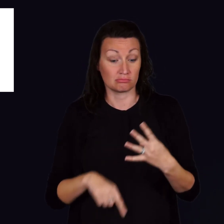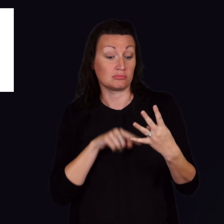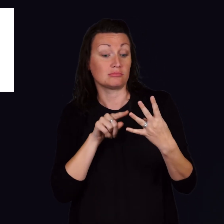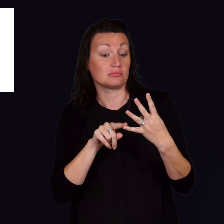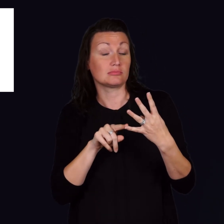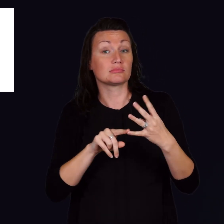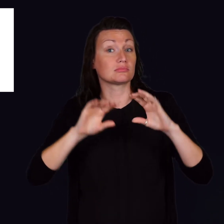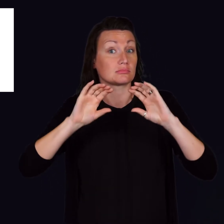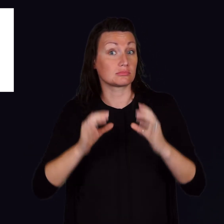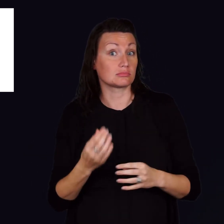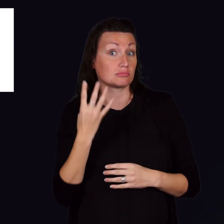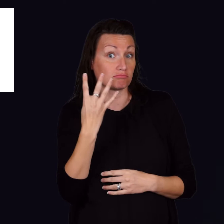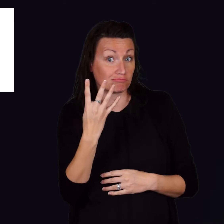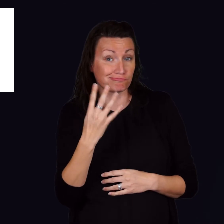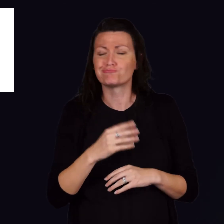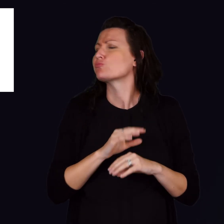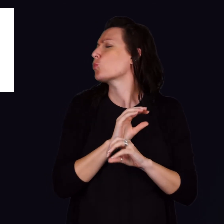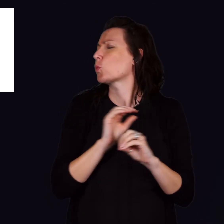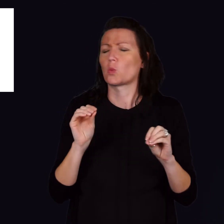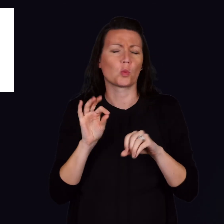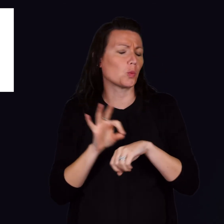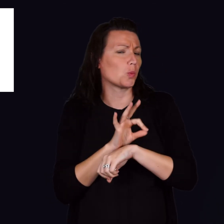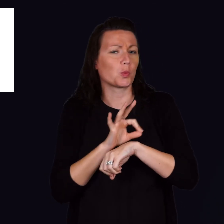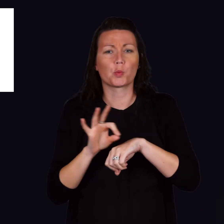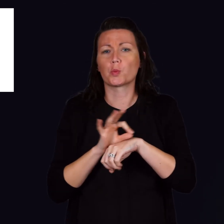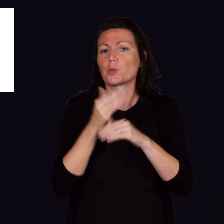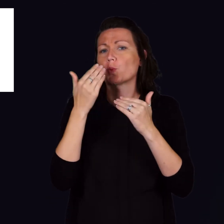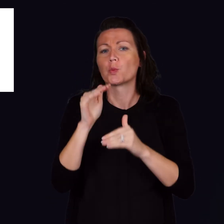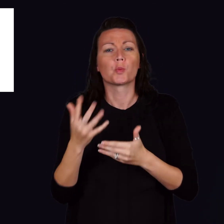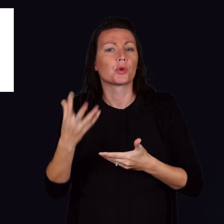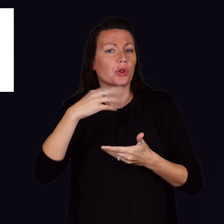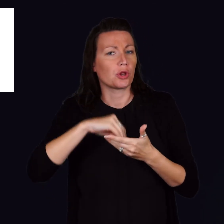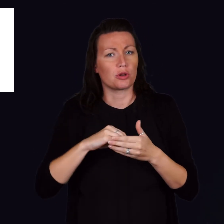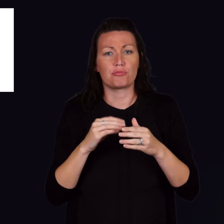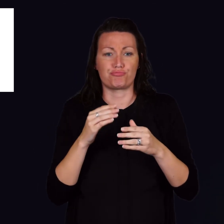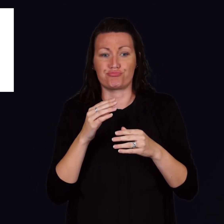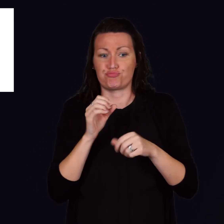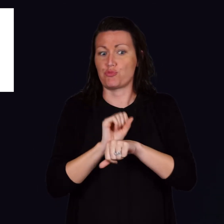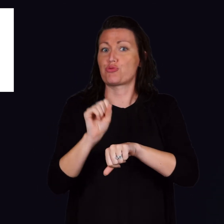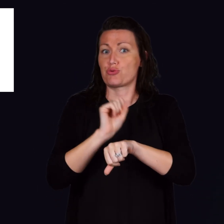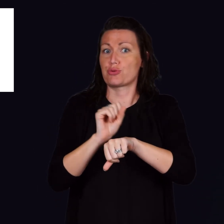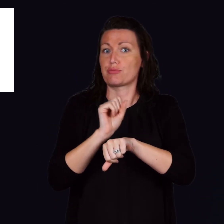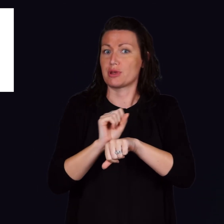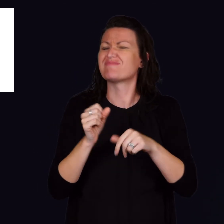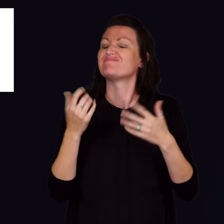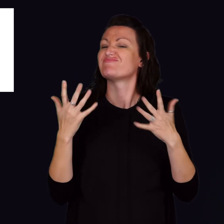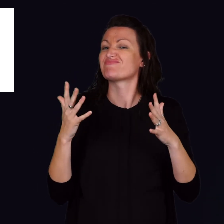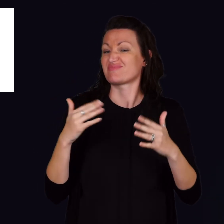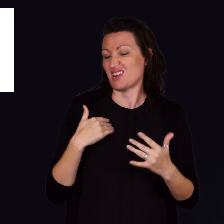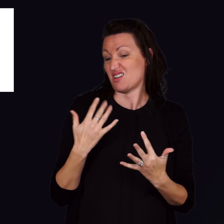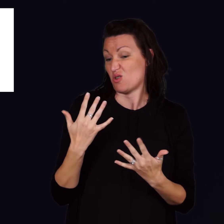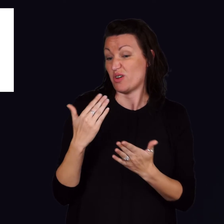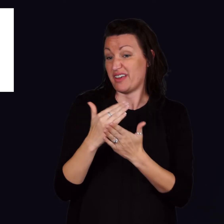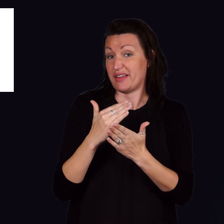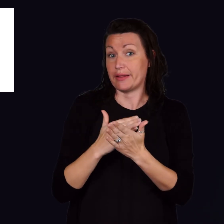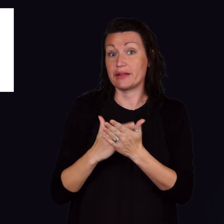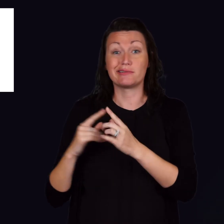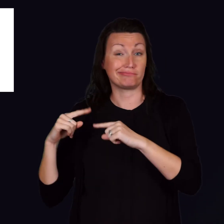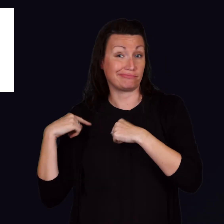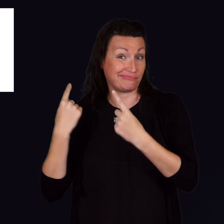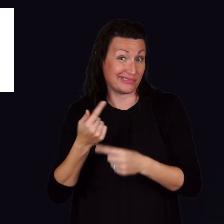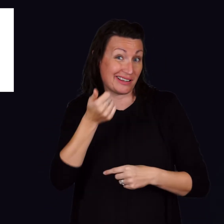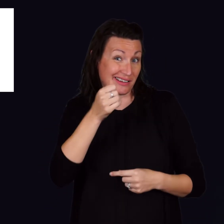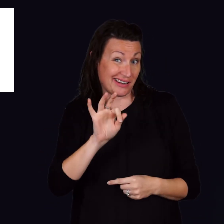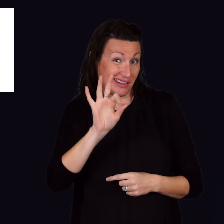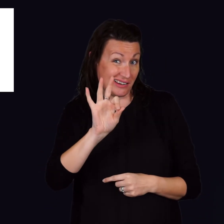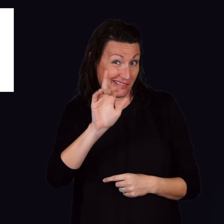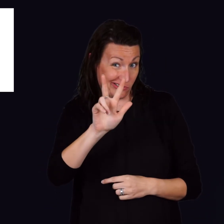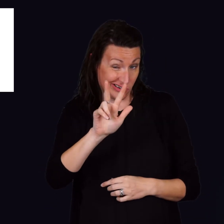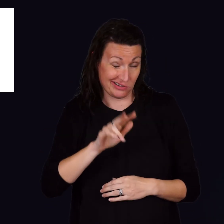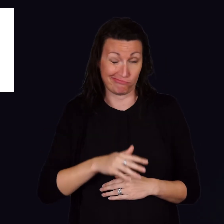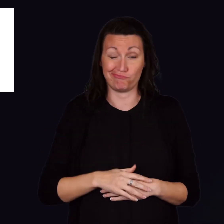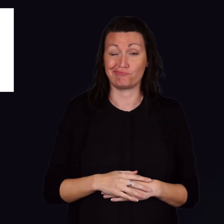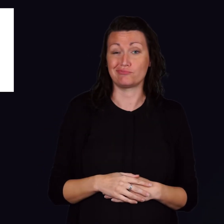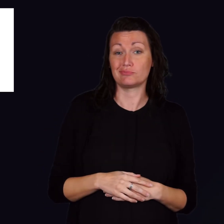*Category 4: no functional limitations in employment (Has a waiting list since 1993)